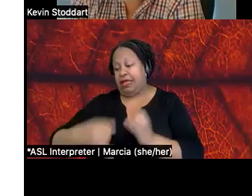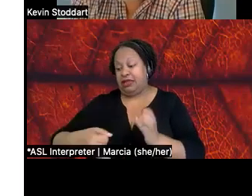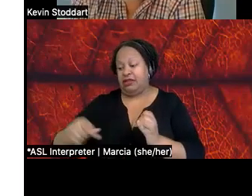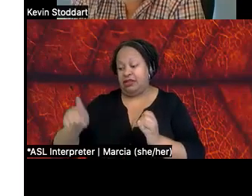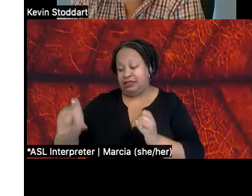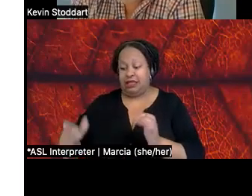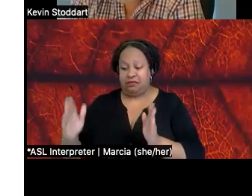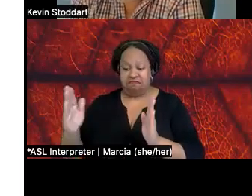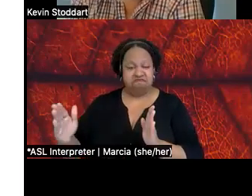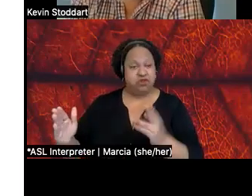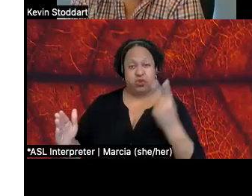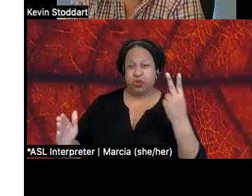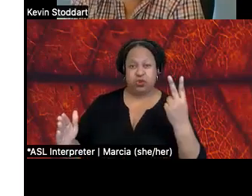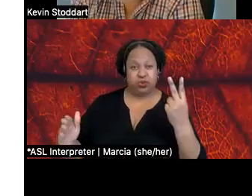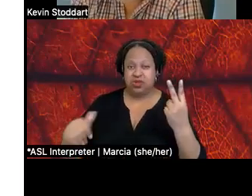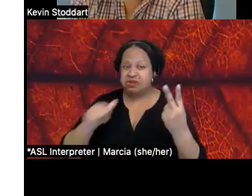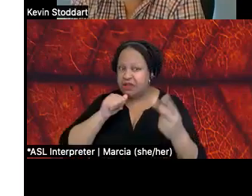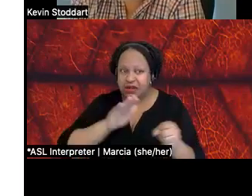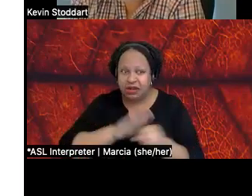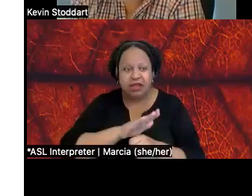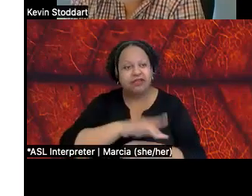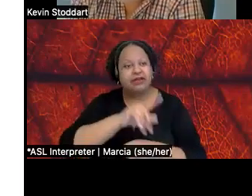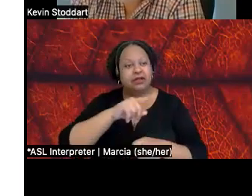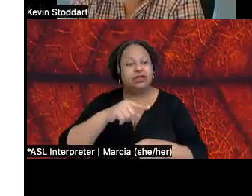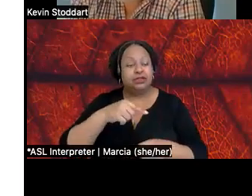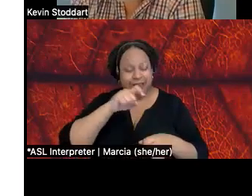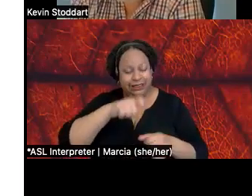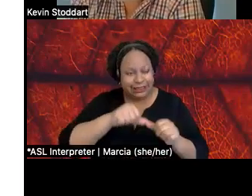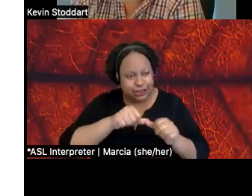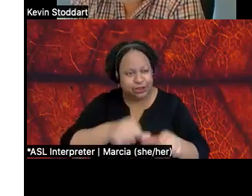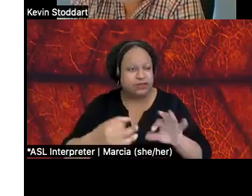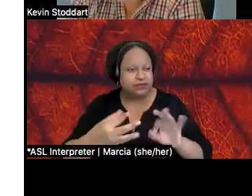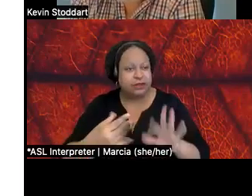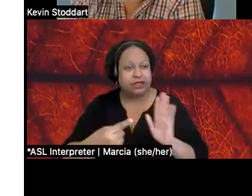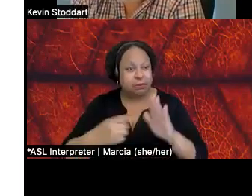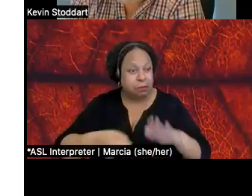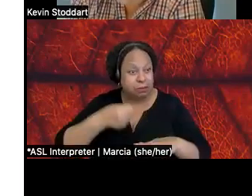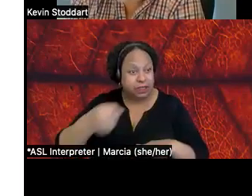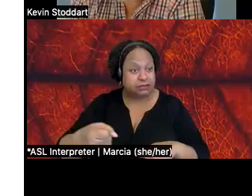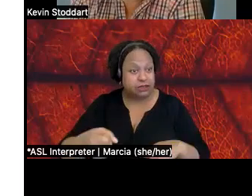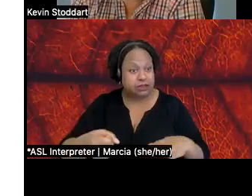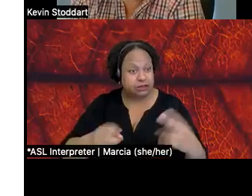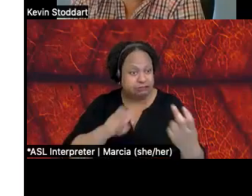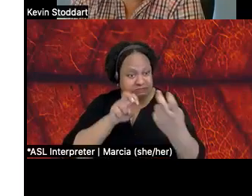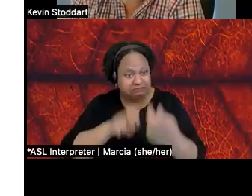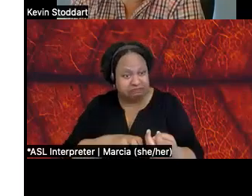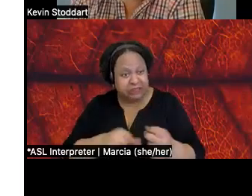the things that they're doing well and the things they're not as successful at.